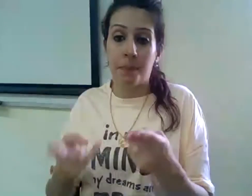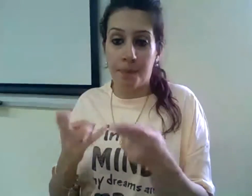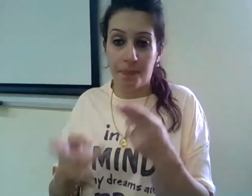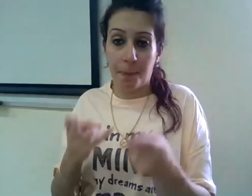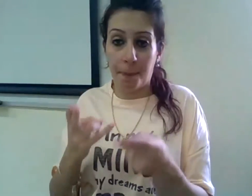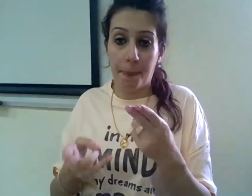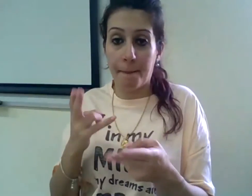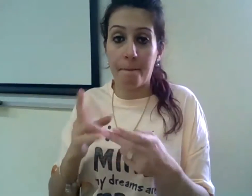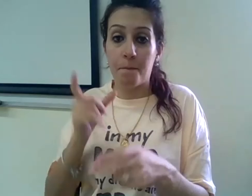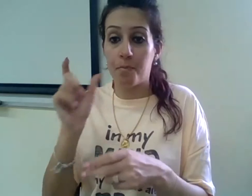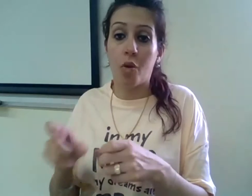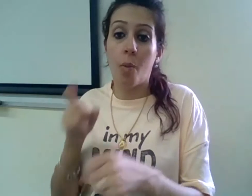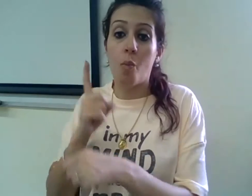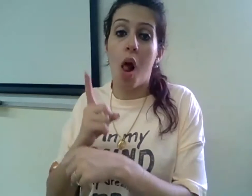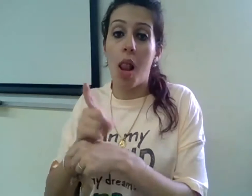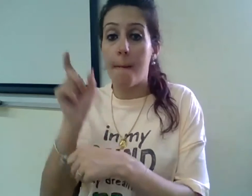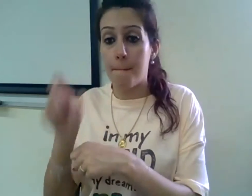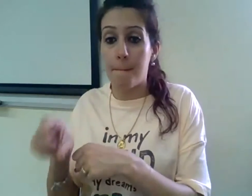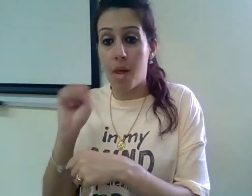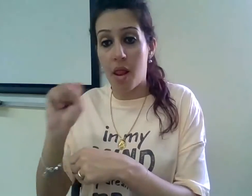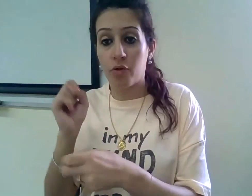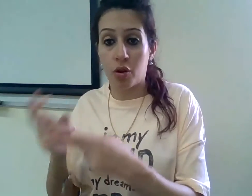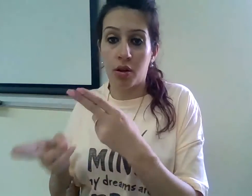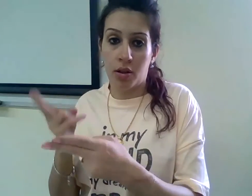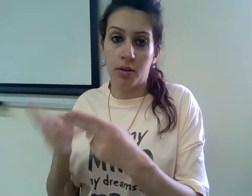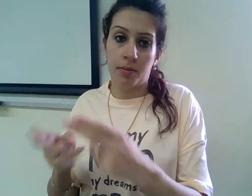Thank you Eszter, Then I will hand over to Ya-Ling.